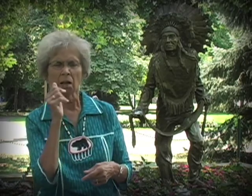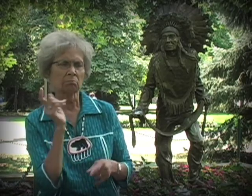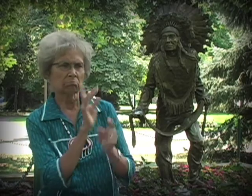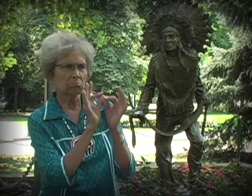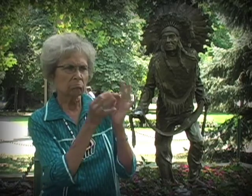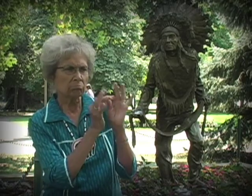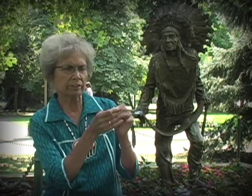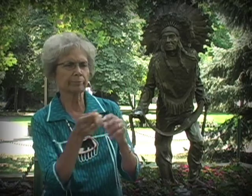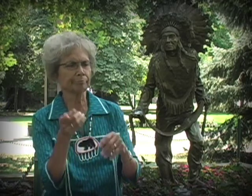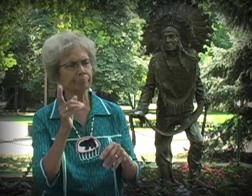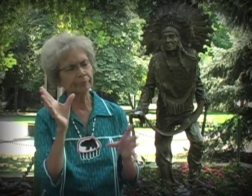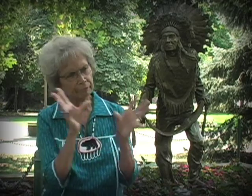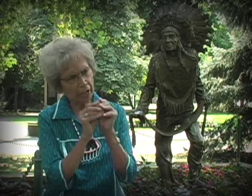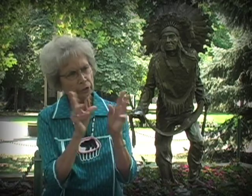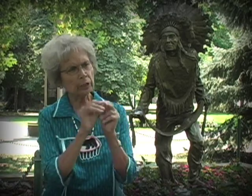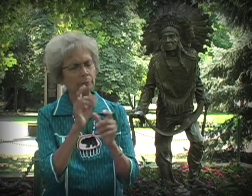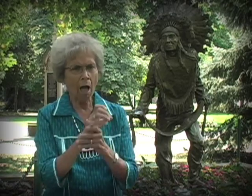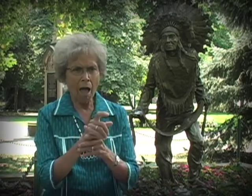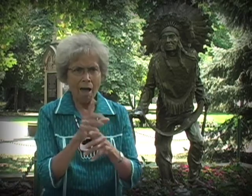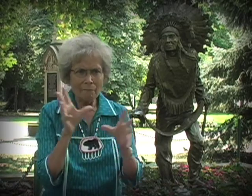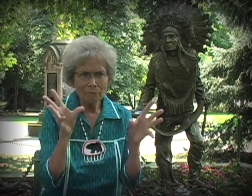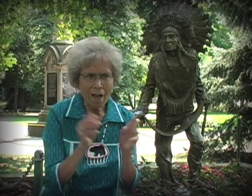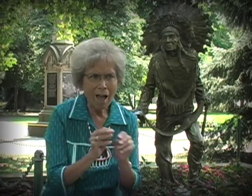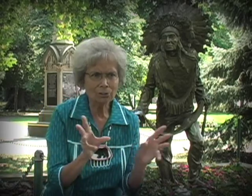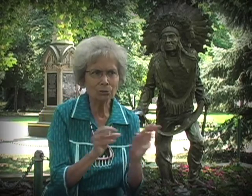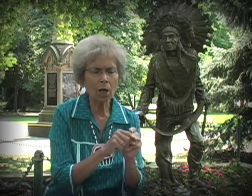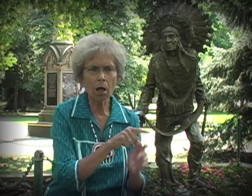Someone explained that it was a conference for Indian Deaf people.